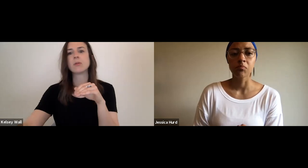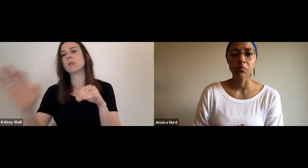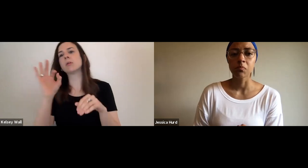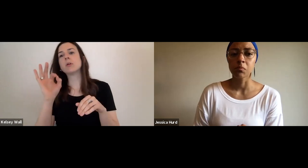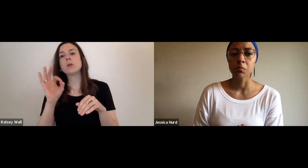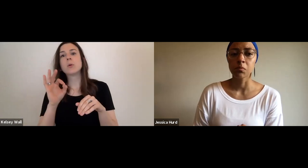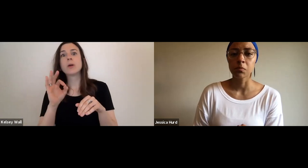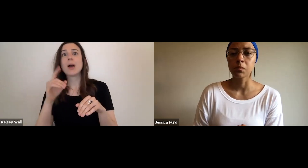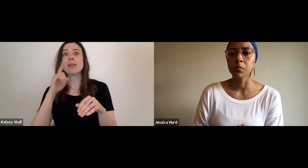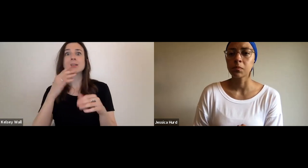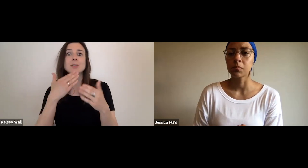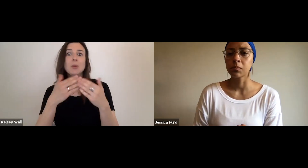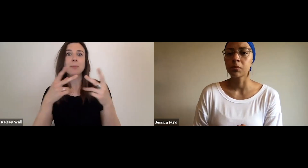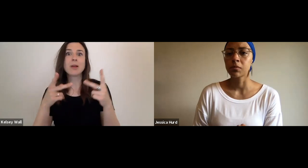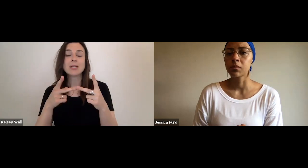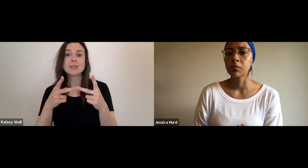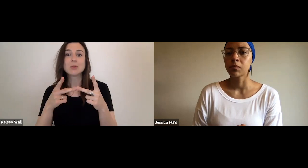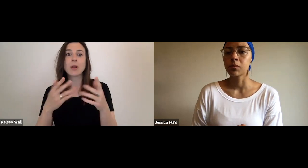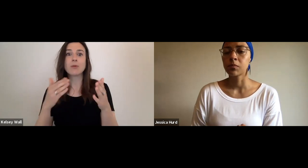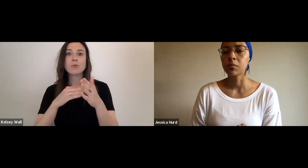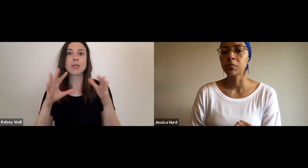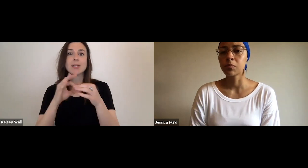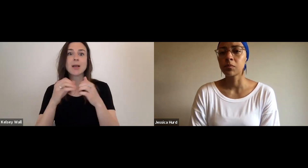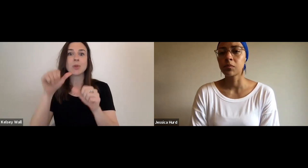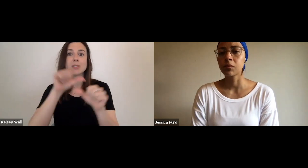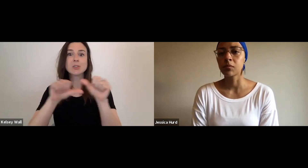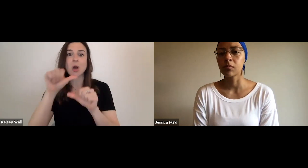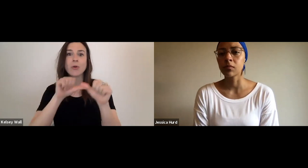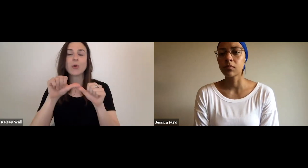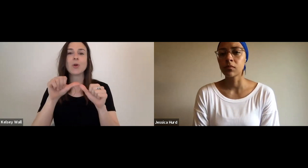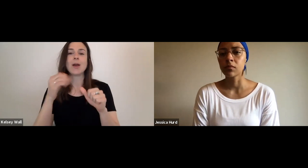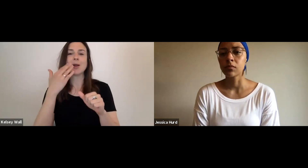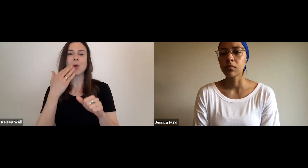These are some of the resources that we used. I think that this is a good place